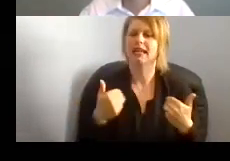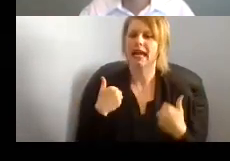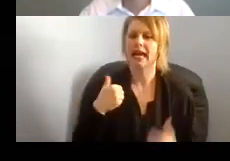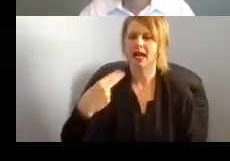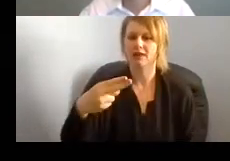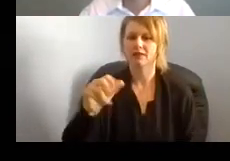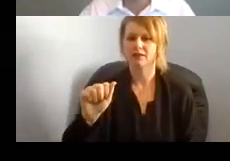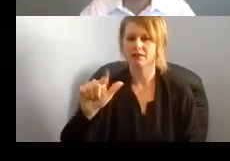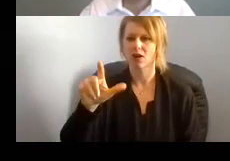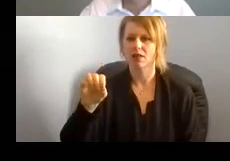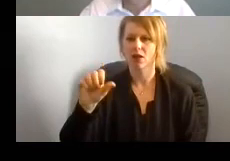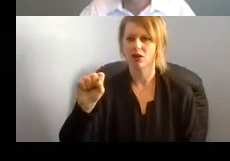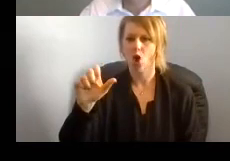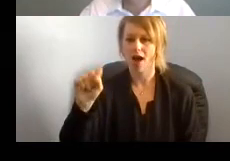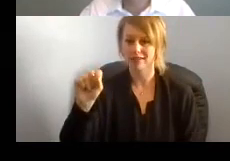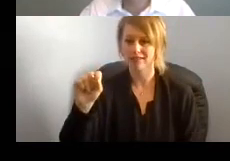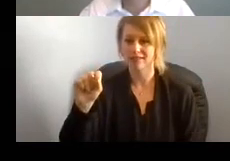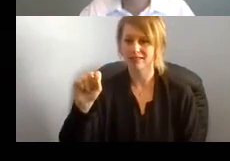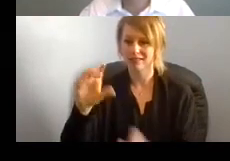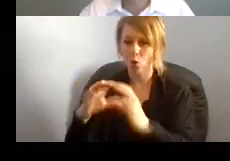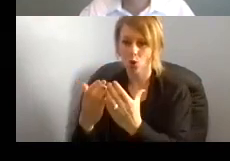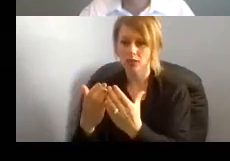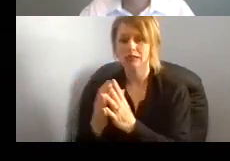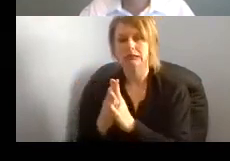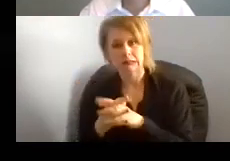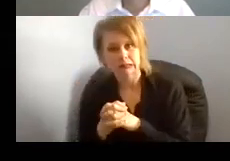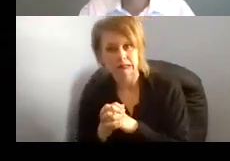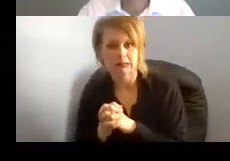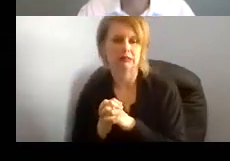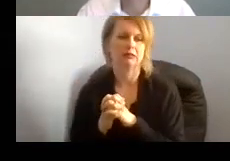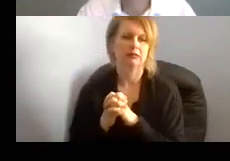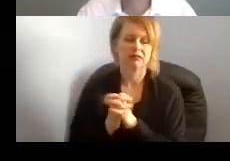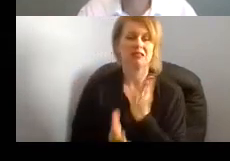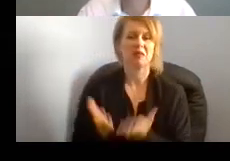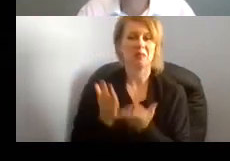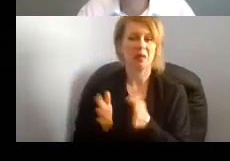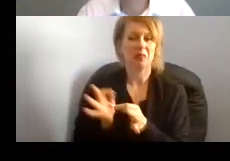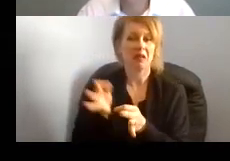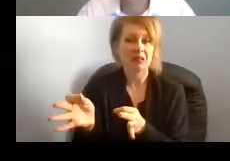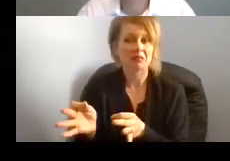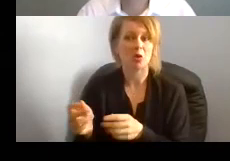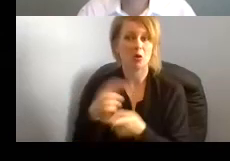to the fact that’s just harder to talk about in that situation. But I do agree you don’t want to remove everything that could